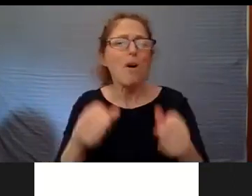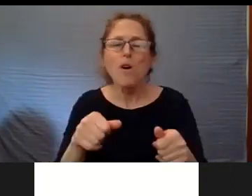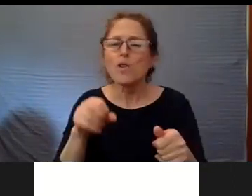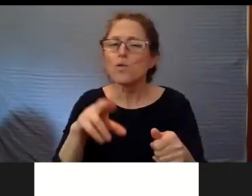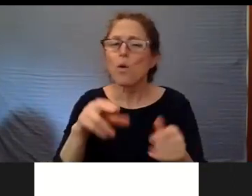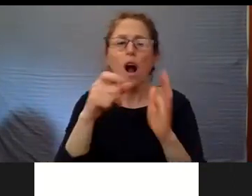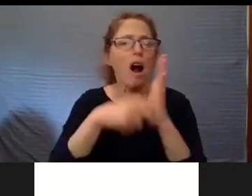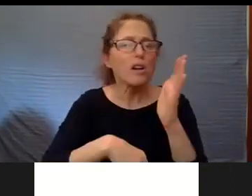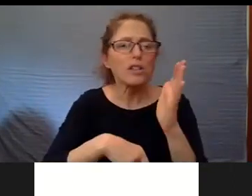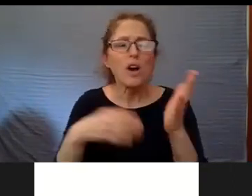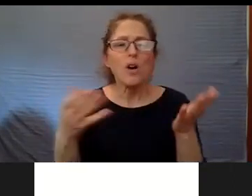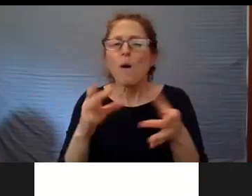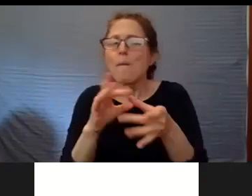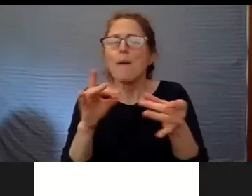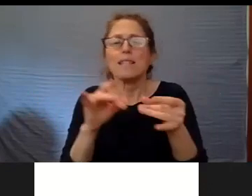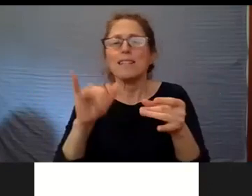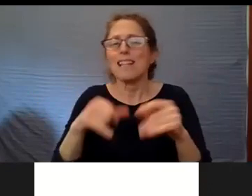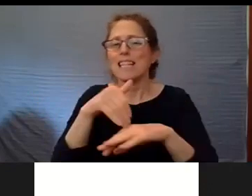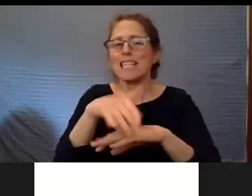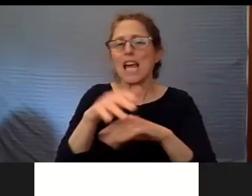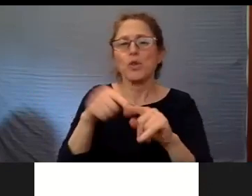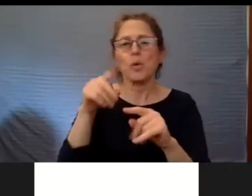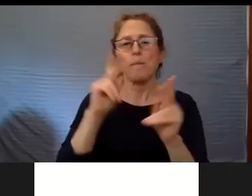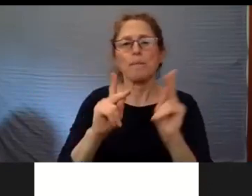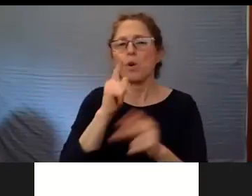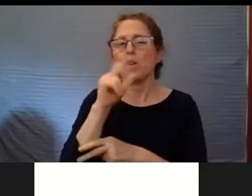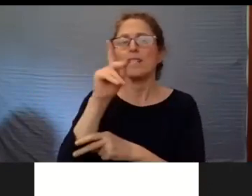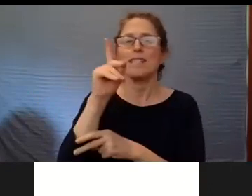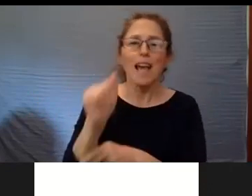what does that send to people who disabled, chronically ill, and/or immunocompromised?